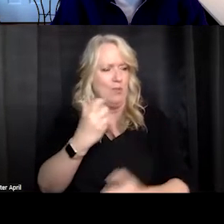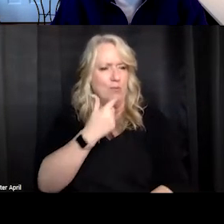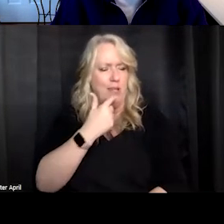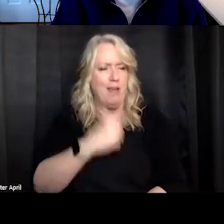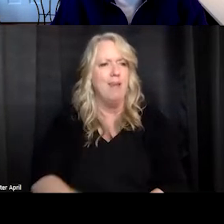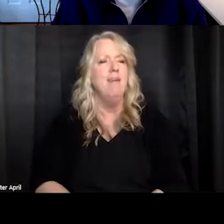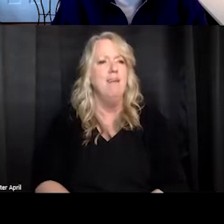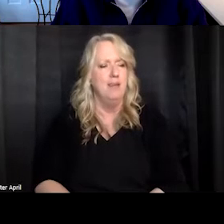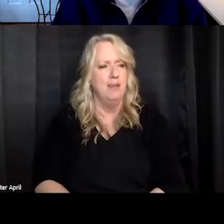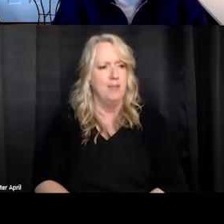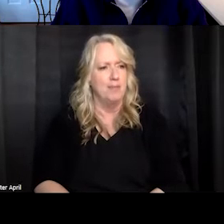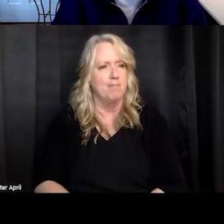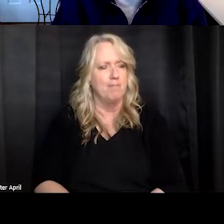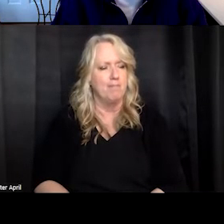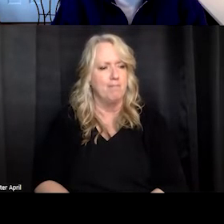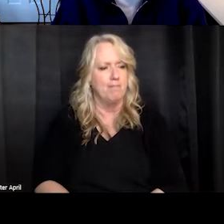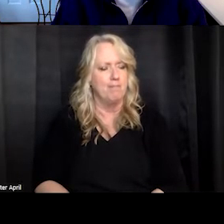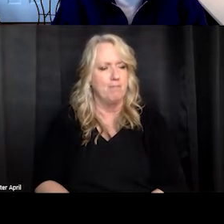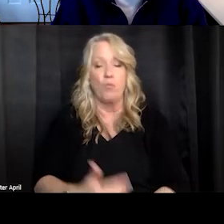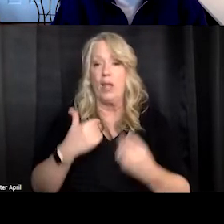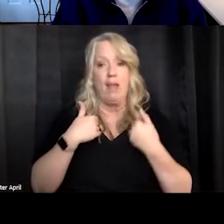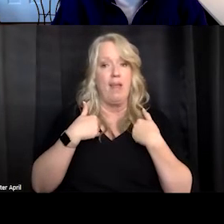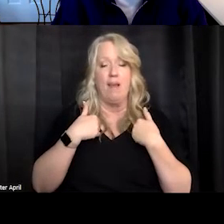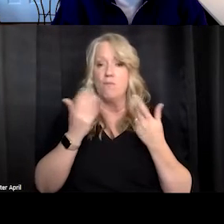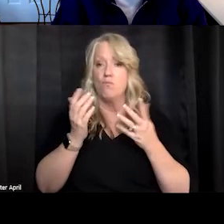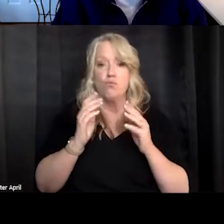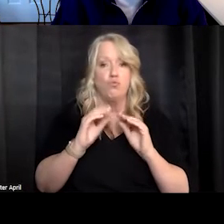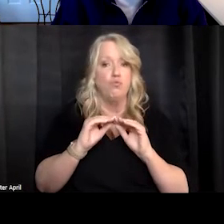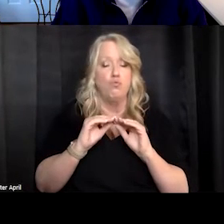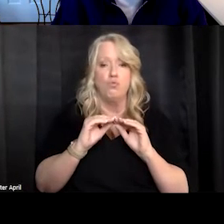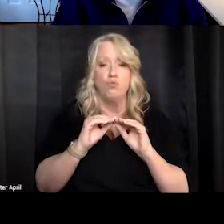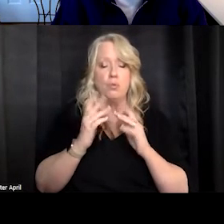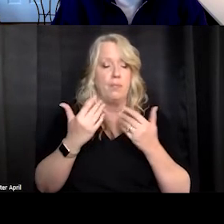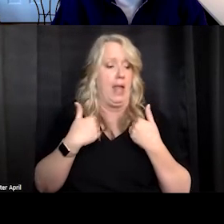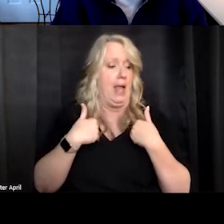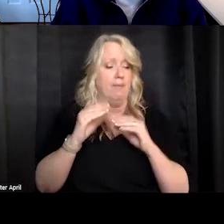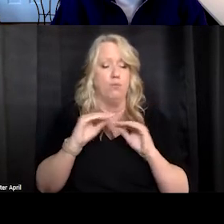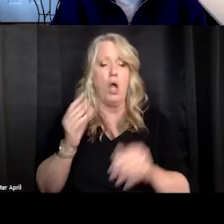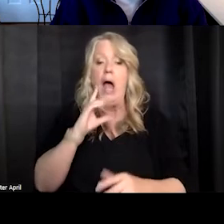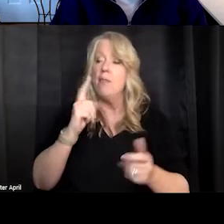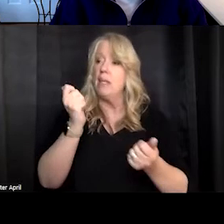WILL SPEAK FROM BOTH OF THOSE PERSPECTIVES. FIRST THING I WILL SAY AGAIN IS, I